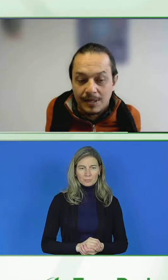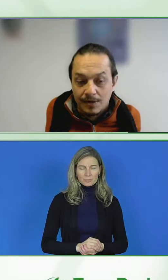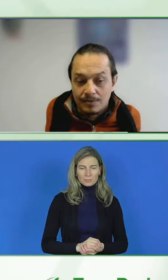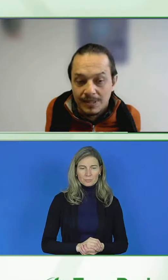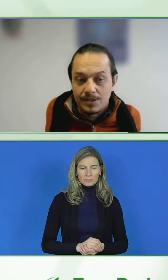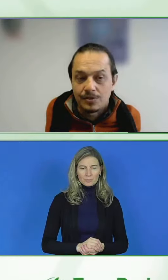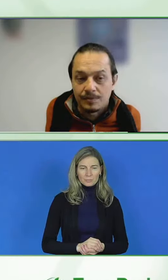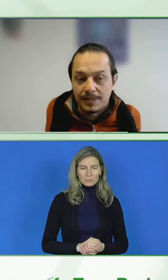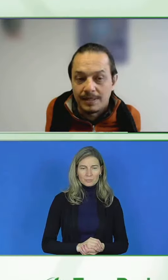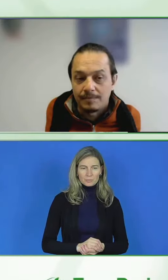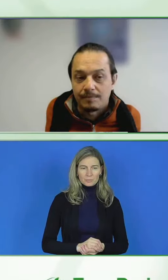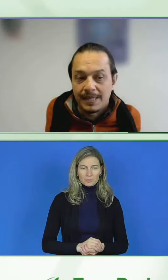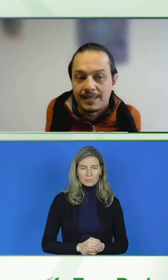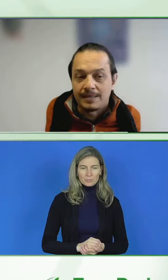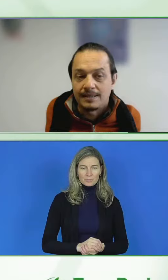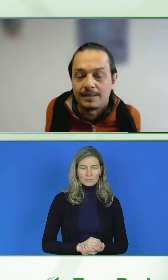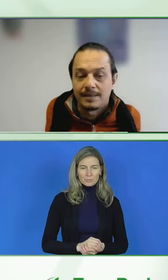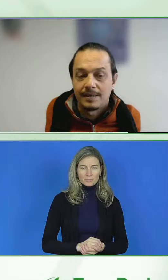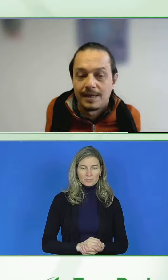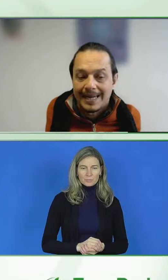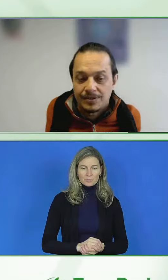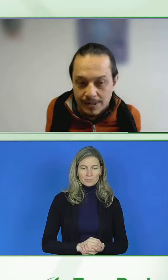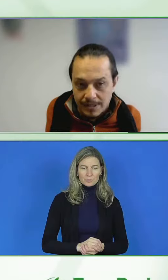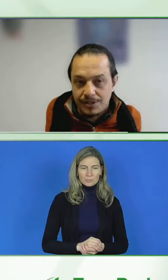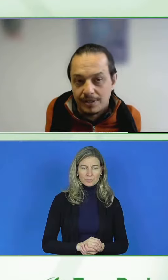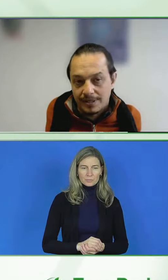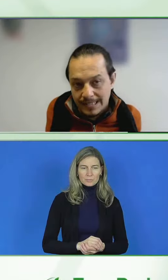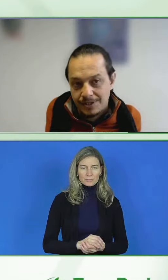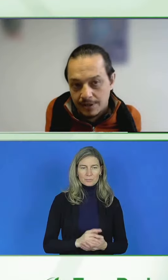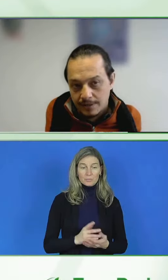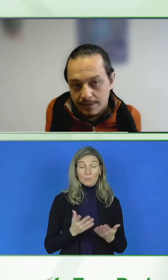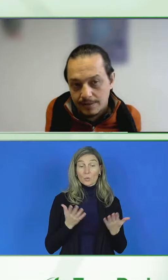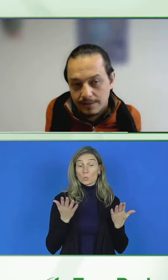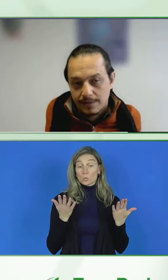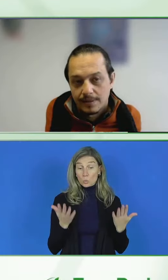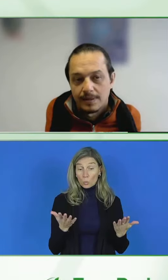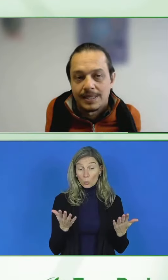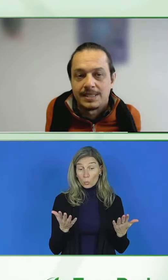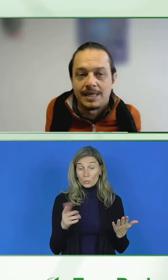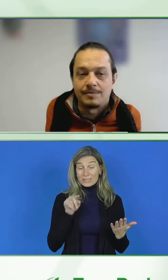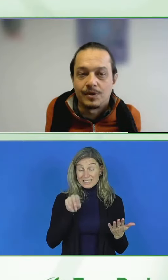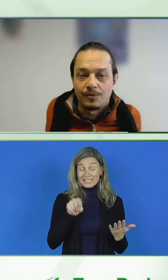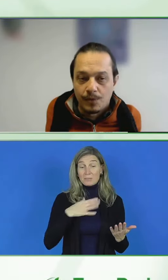Because we need to be making a strategic decision in terms of